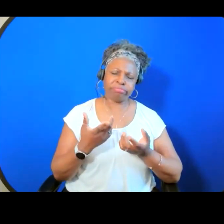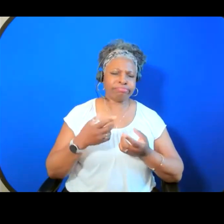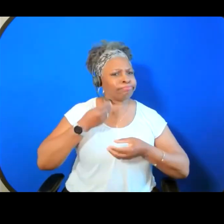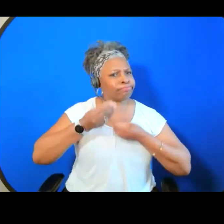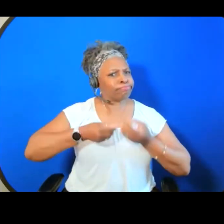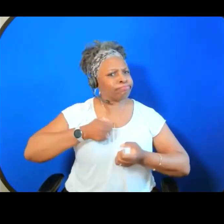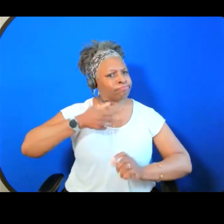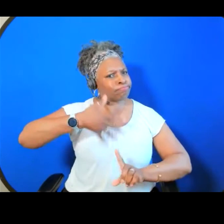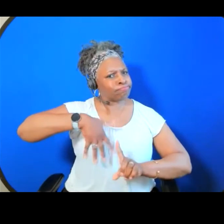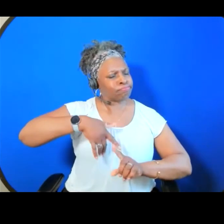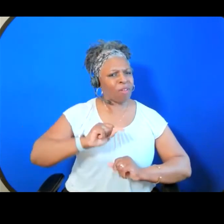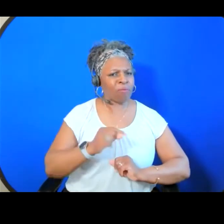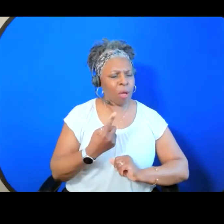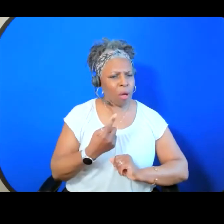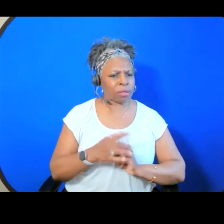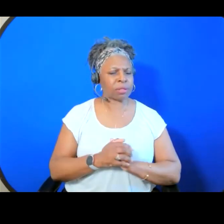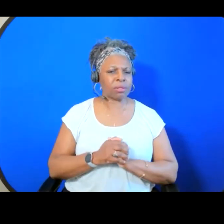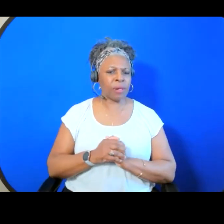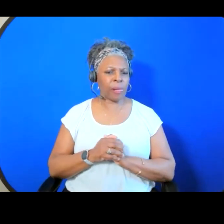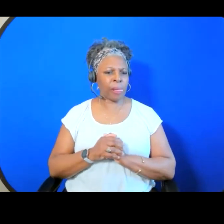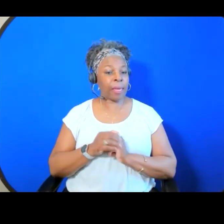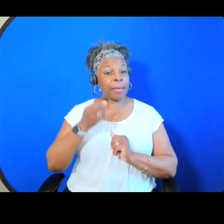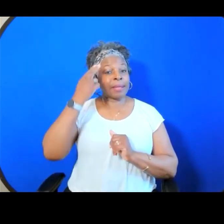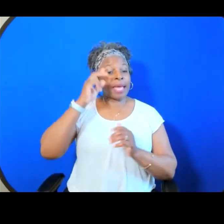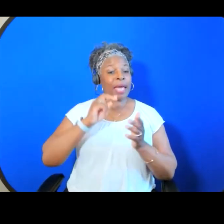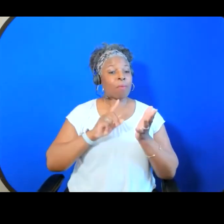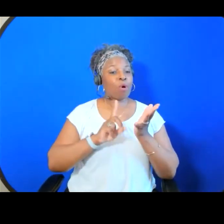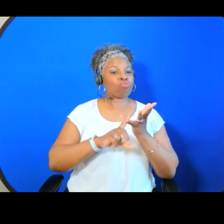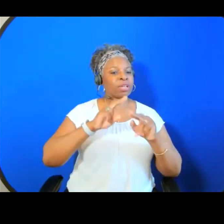But first off, my name is Ulrika Flink, and I'm a black woman.